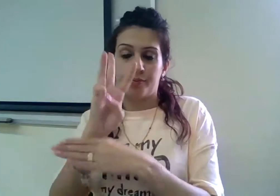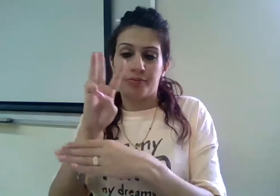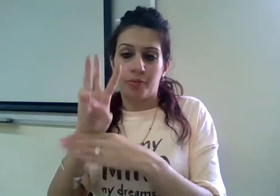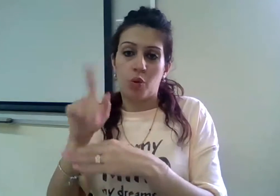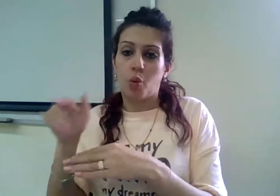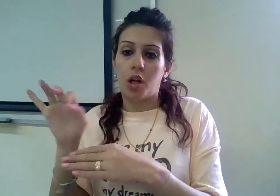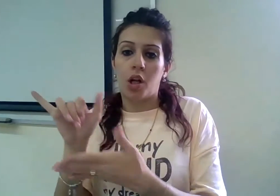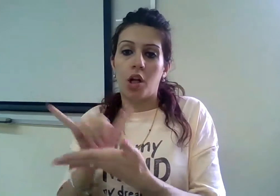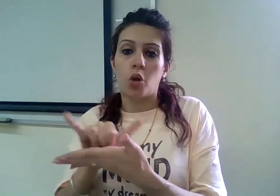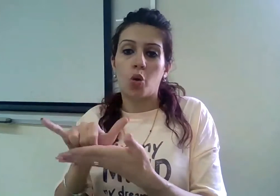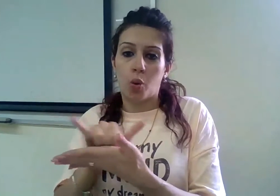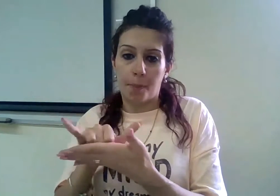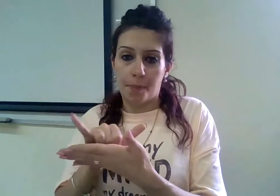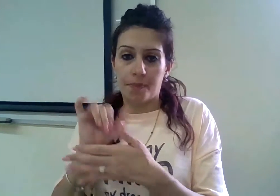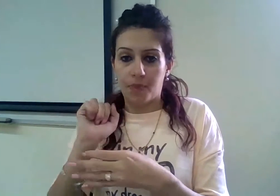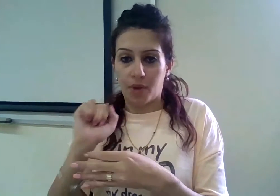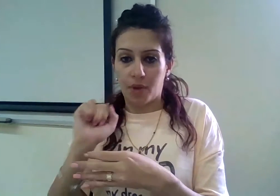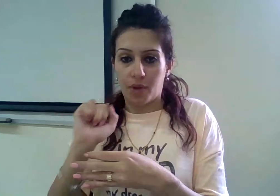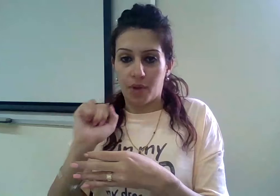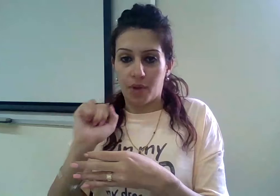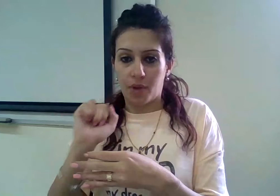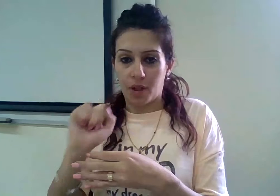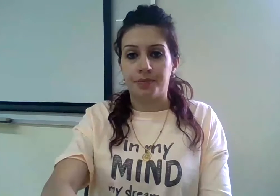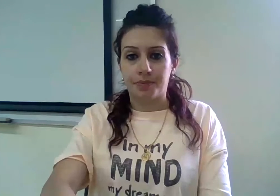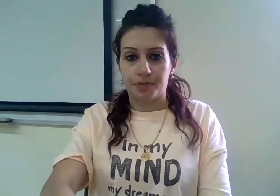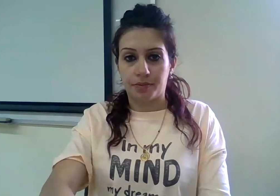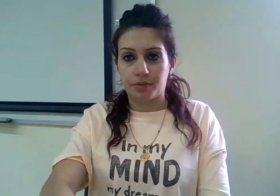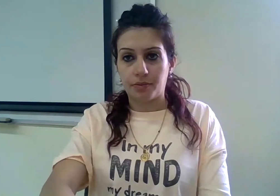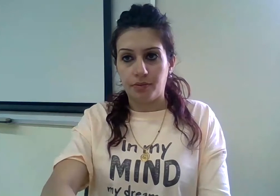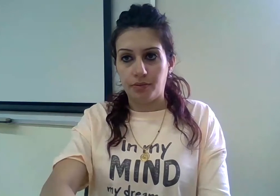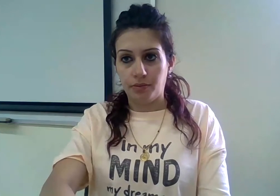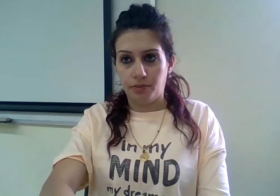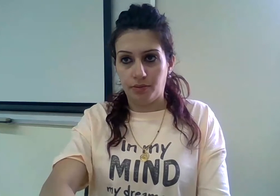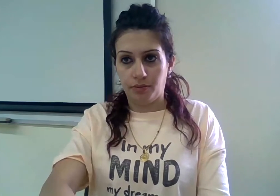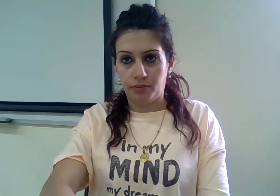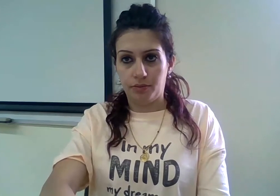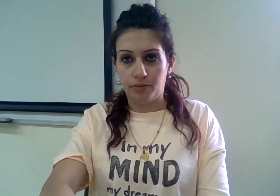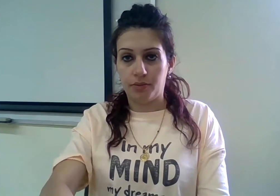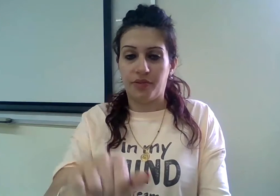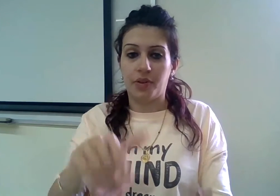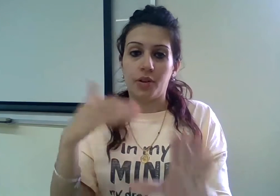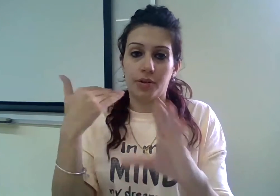channel where you can listen to the translation in the chat probably now.